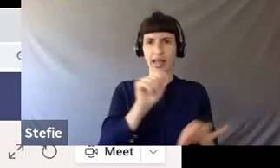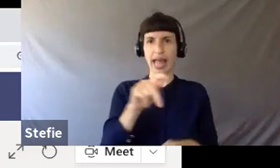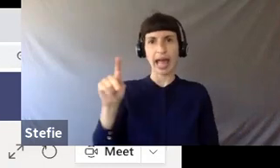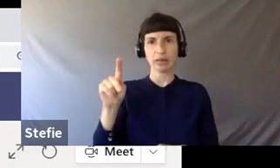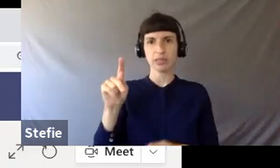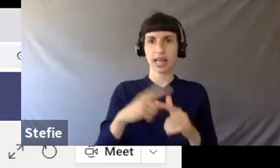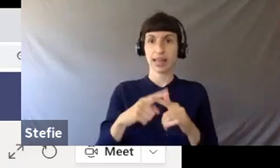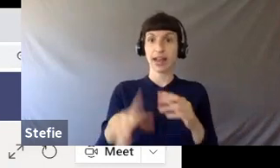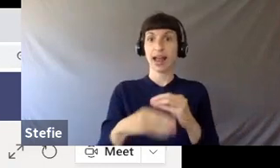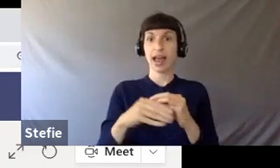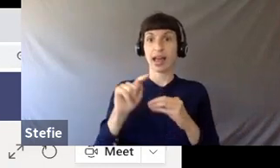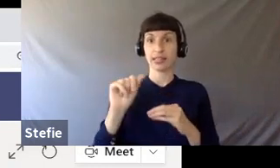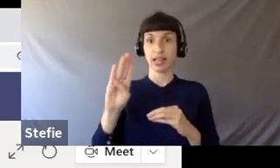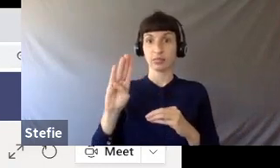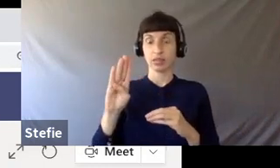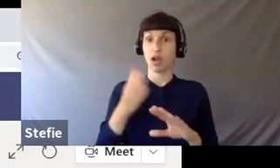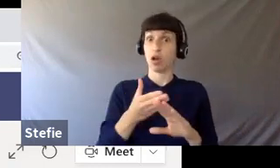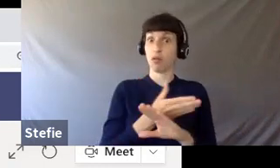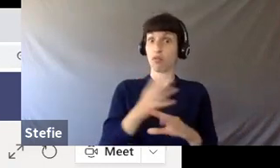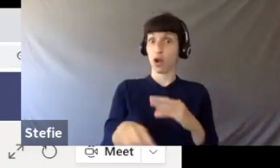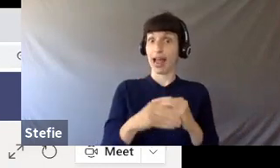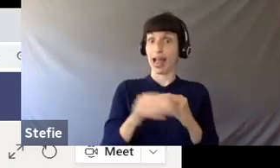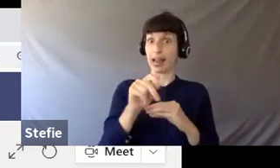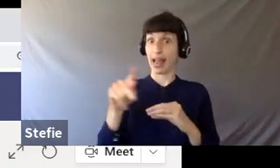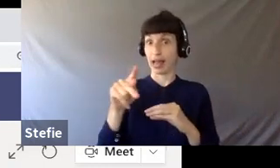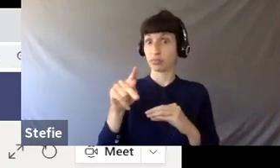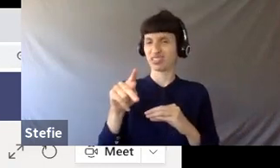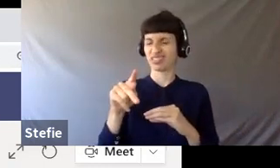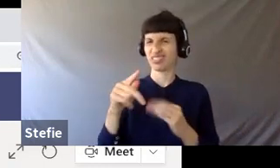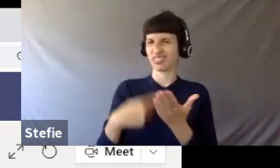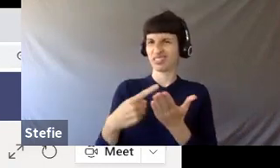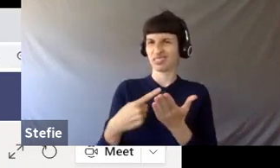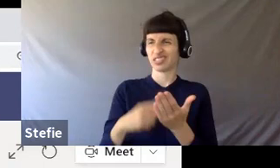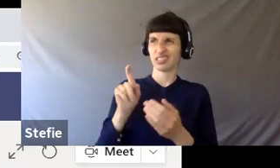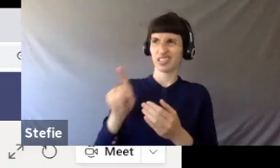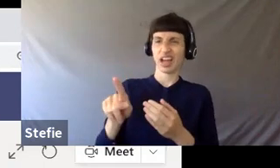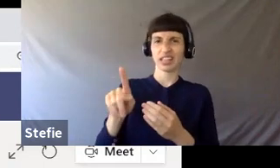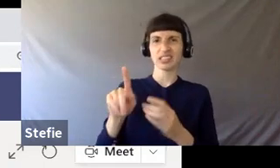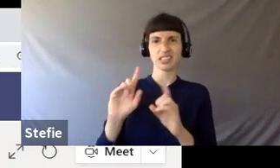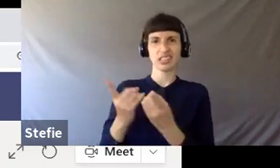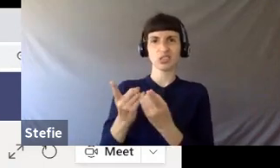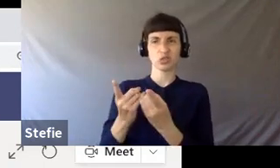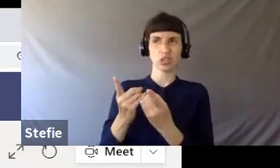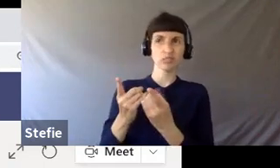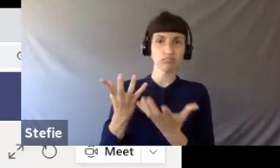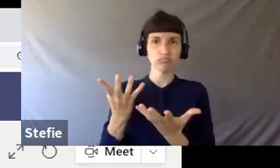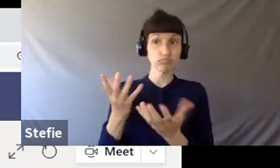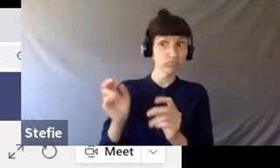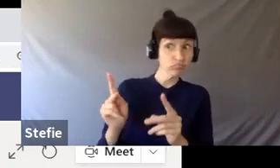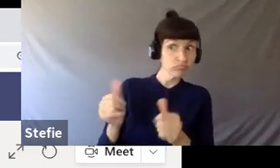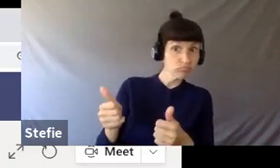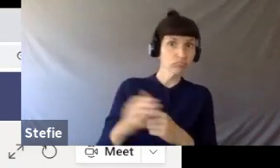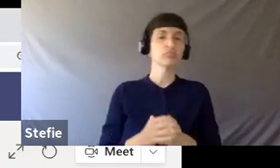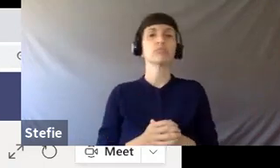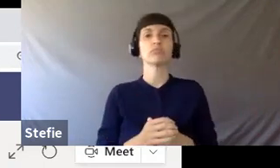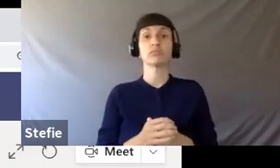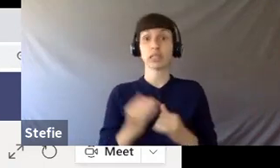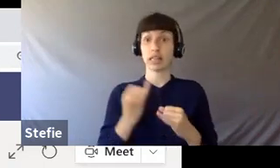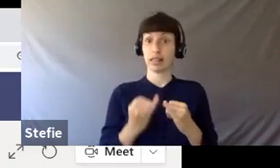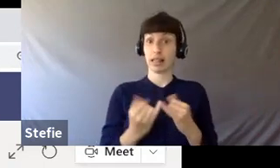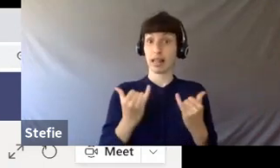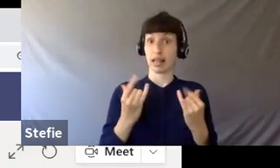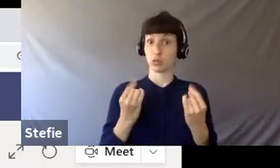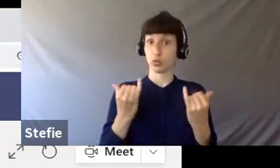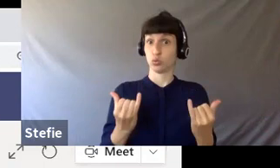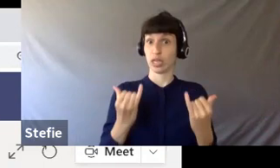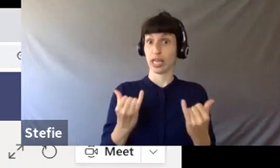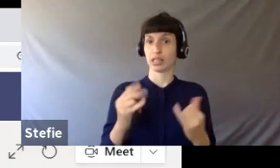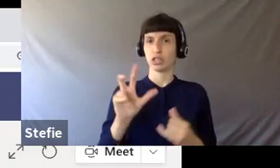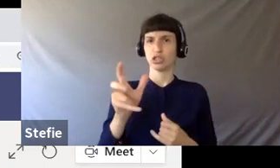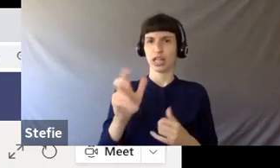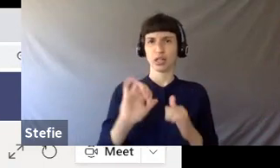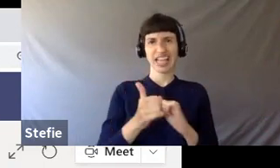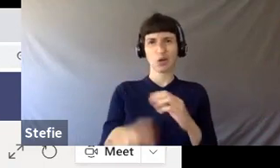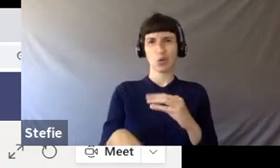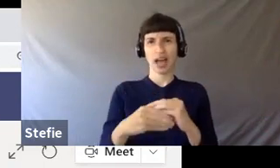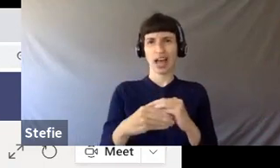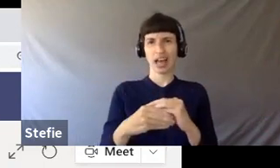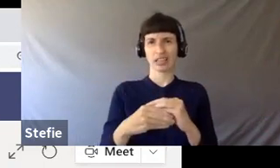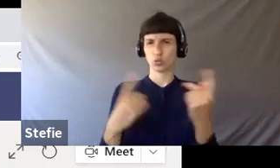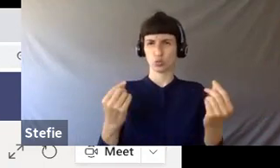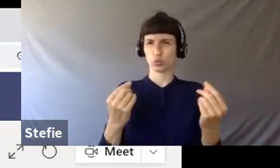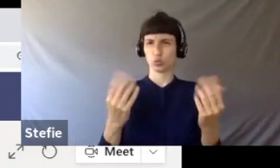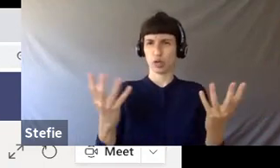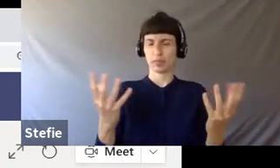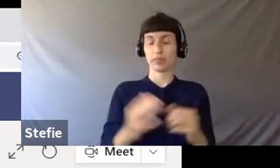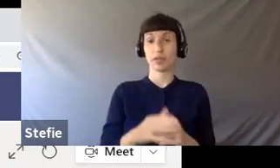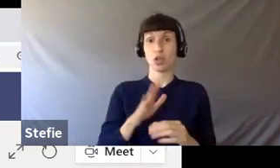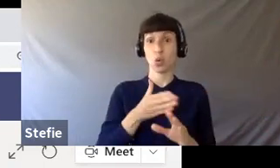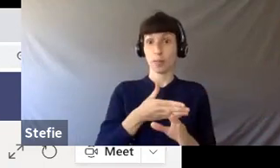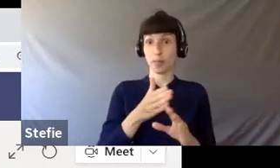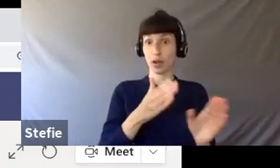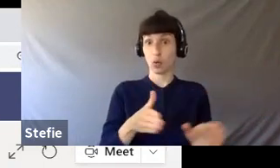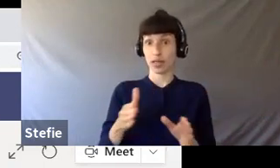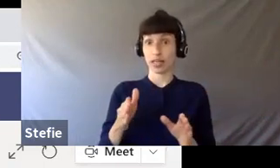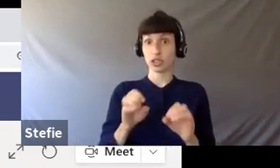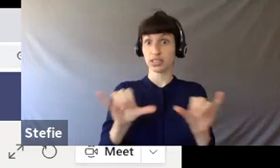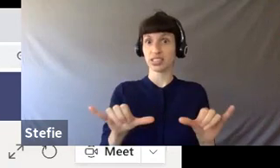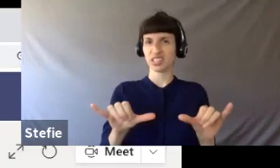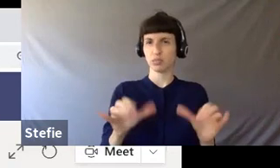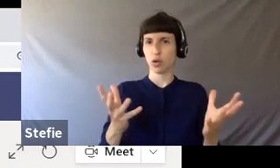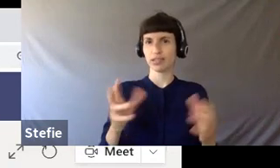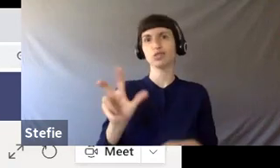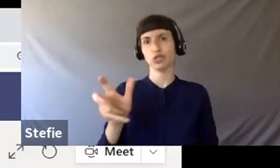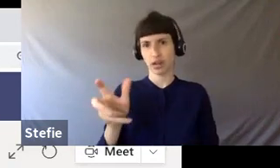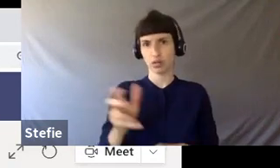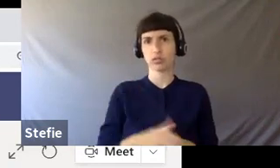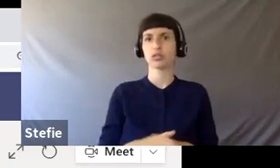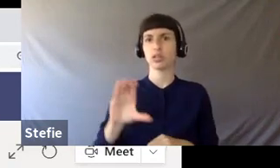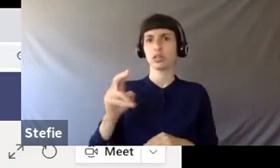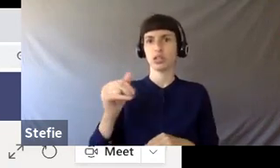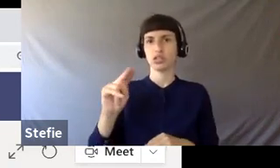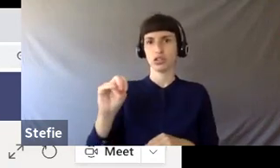Maybe it is a wiki page for access to SharePoint;